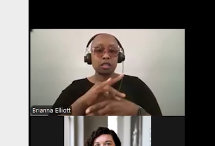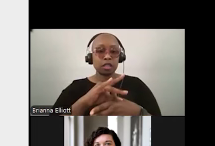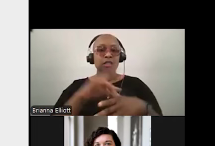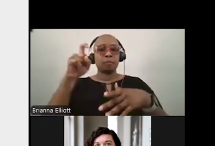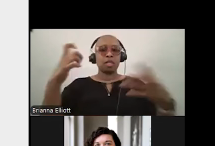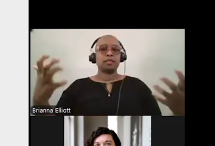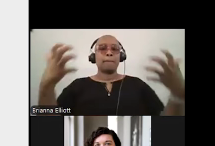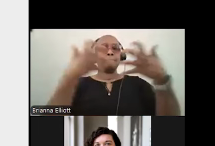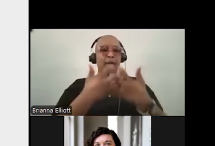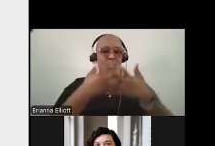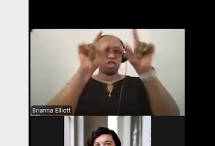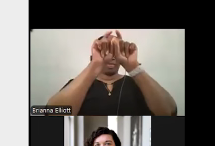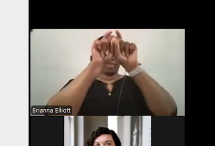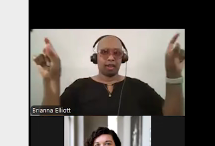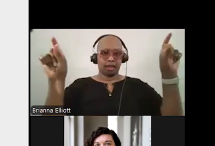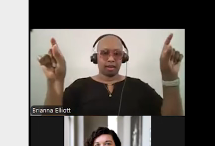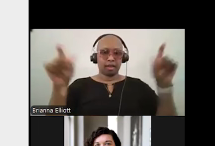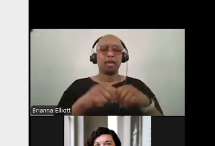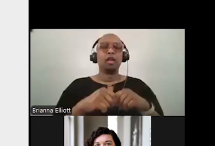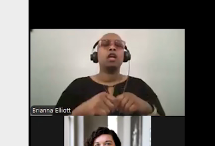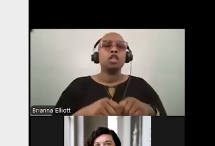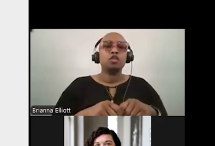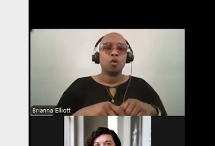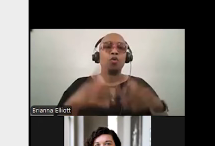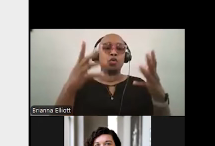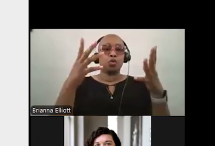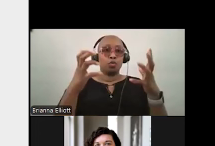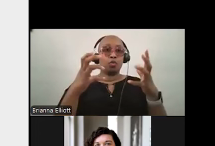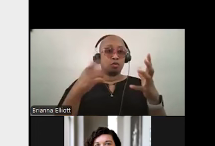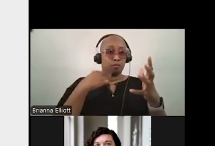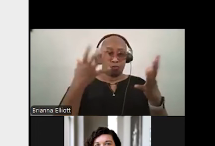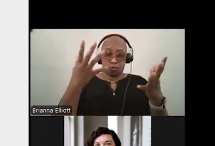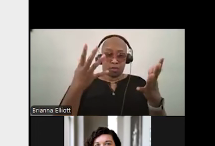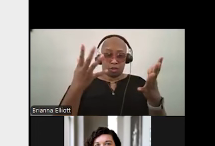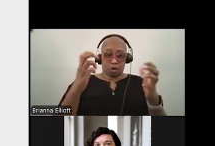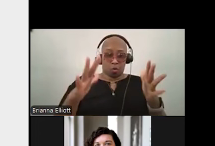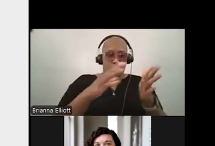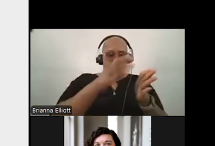one thing labeled as chapter 1 and the next thing just as the chapter title in chapter 3. again,